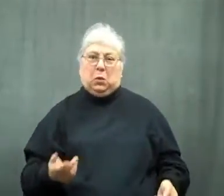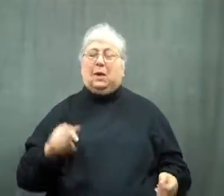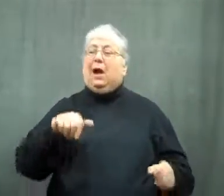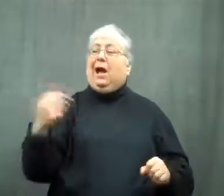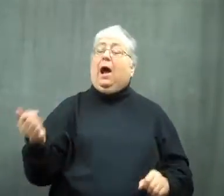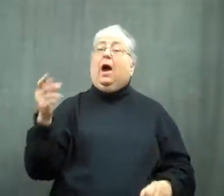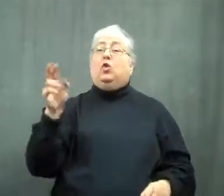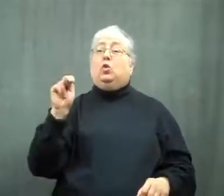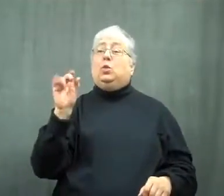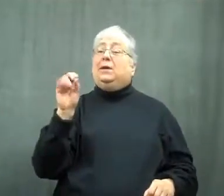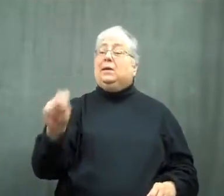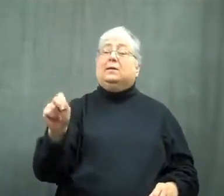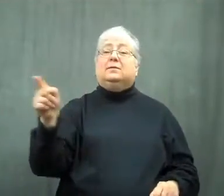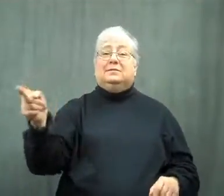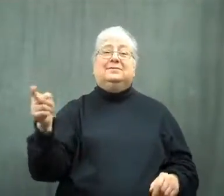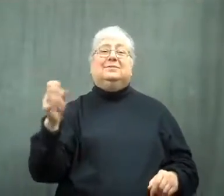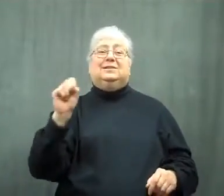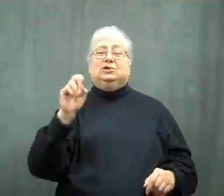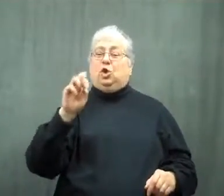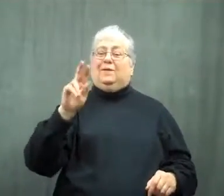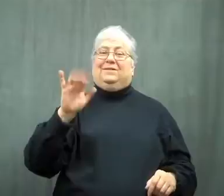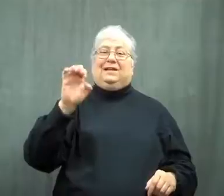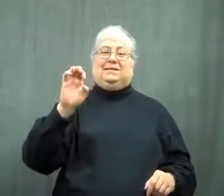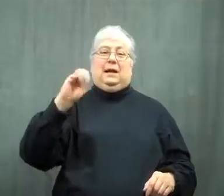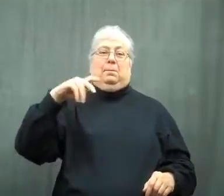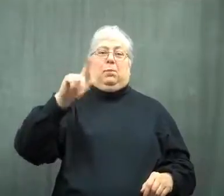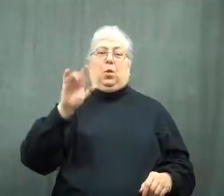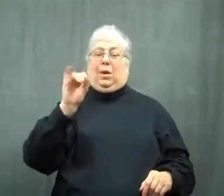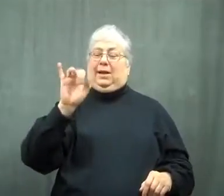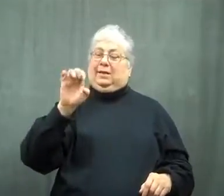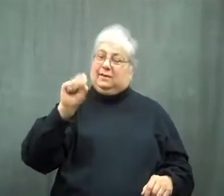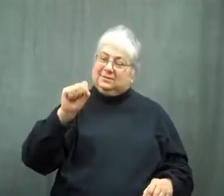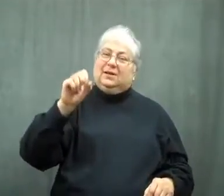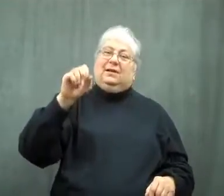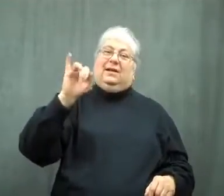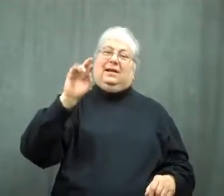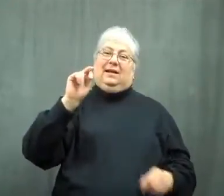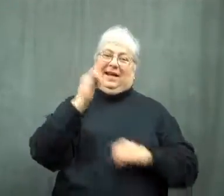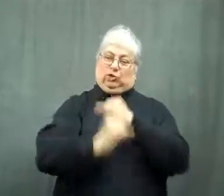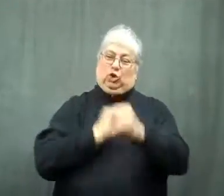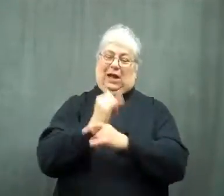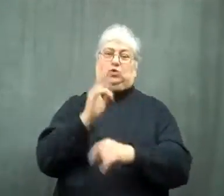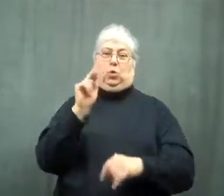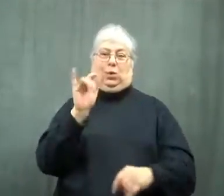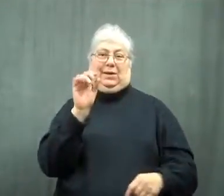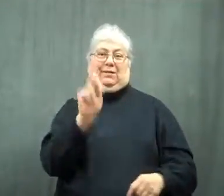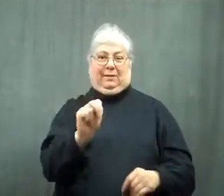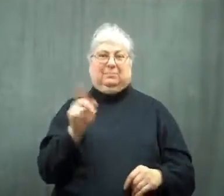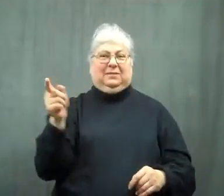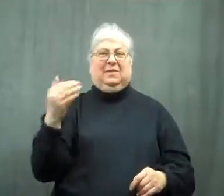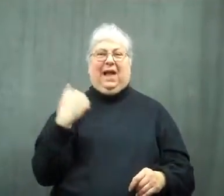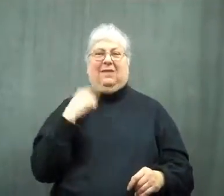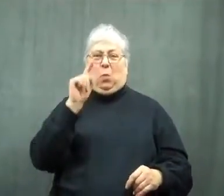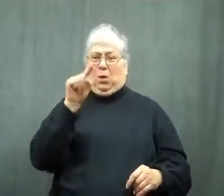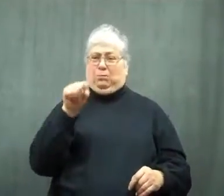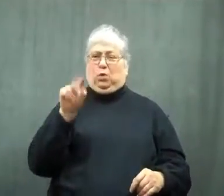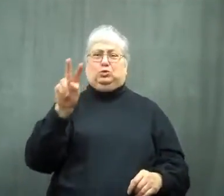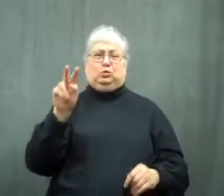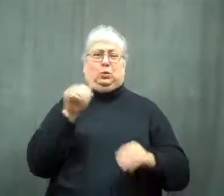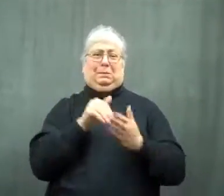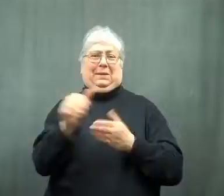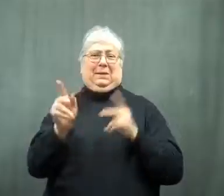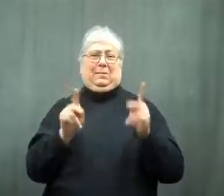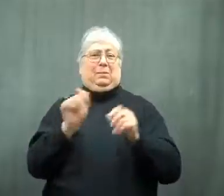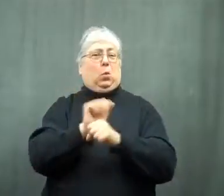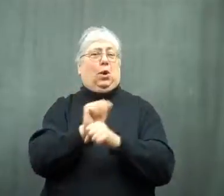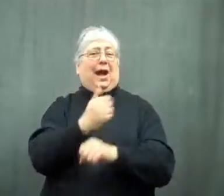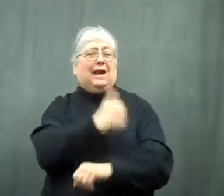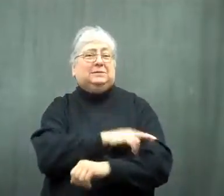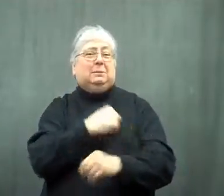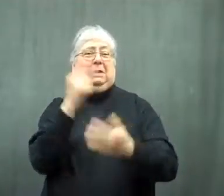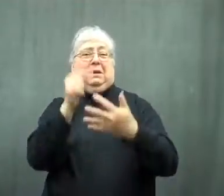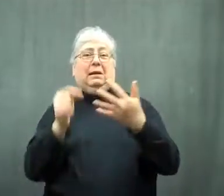The Service Employees International Union represents 1.2 million health care workers.